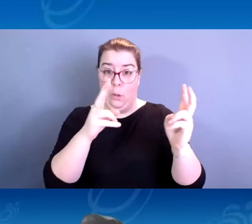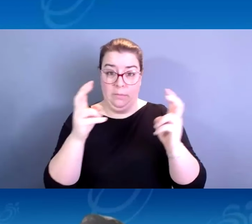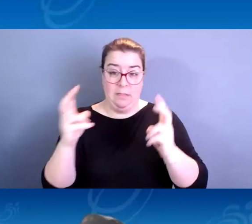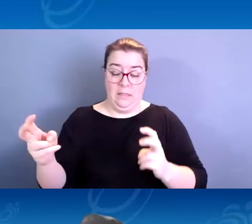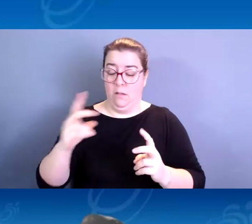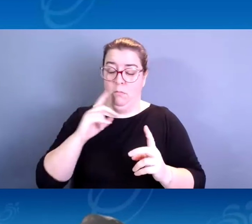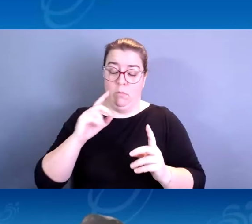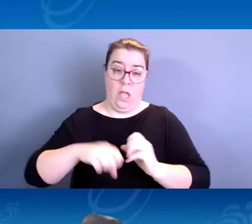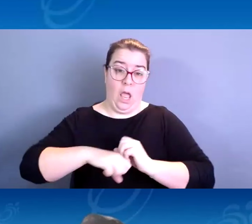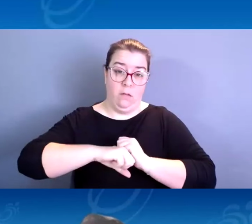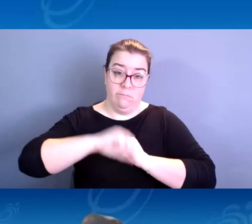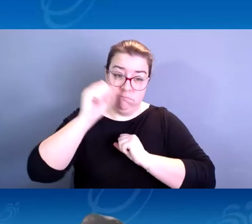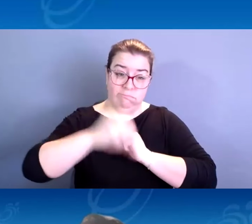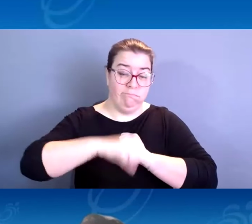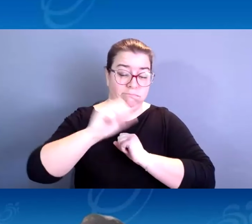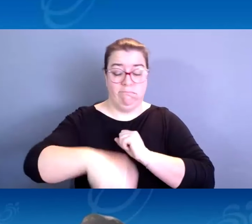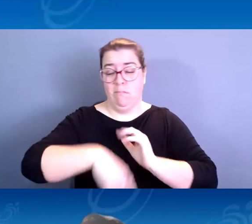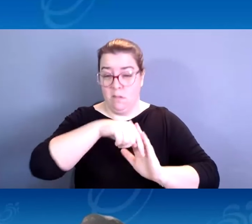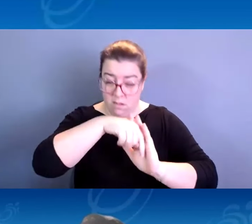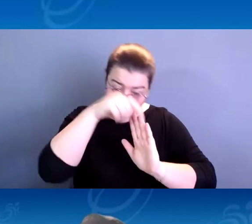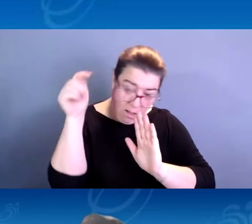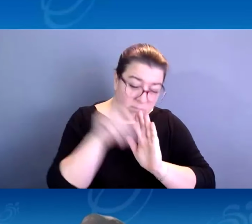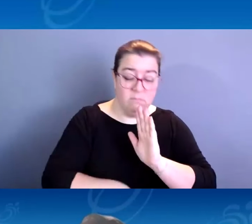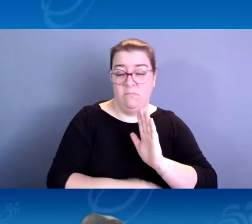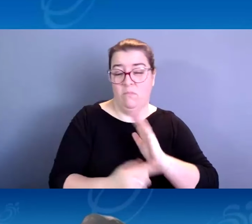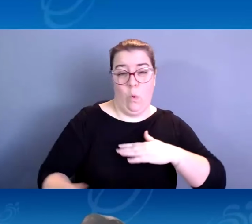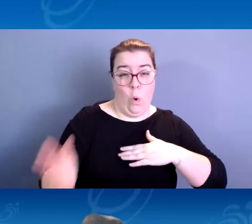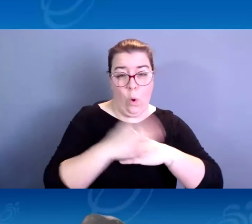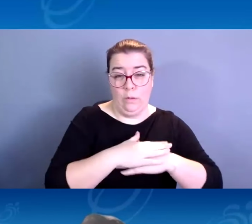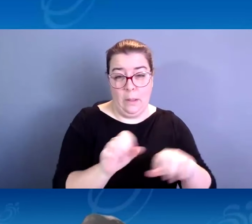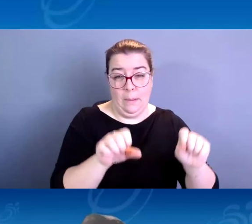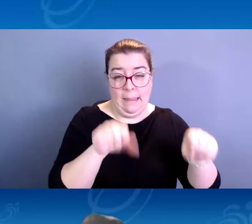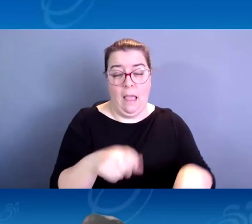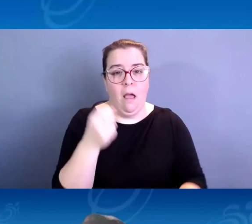But we do have a couple, Q and A's coming in from some questions